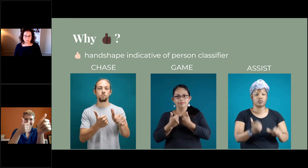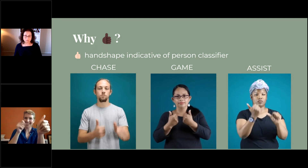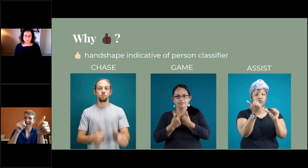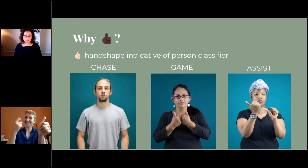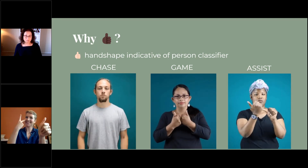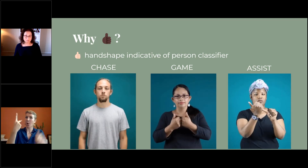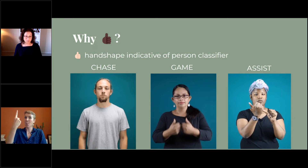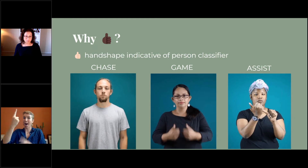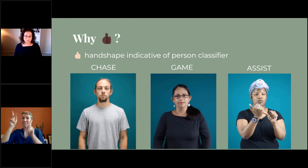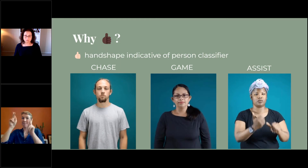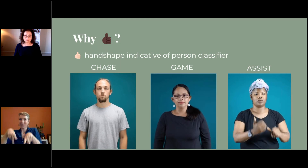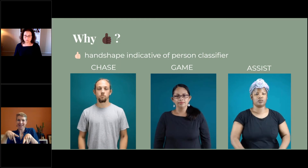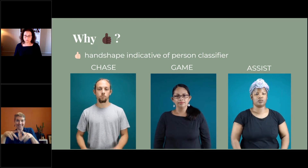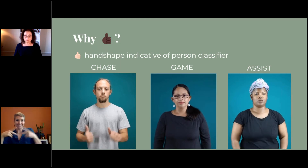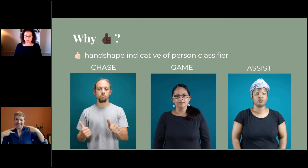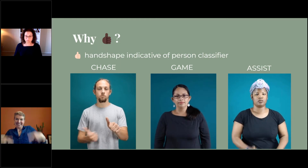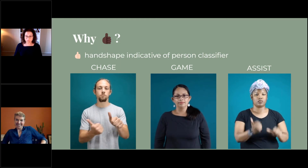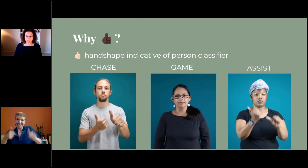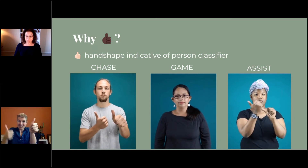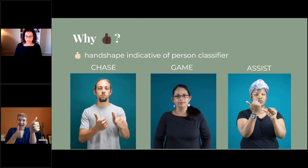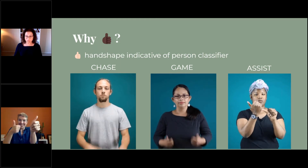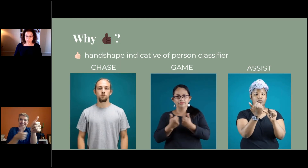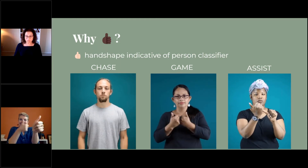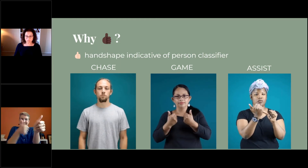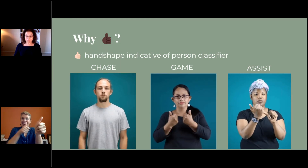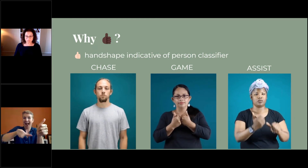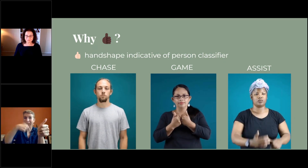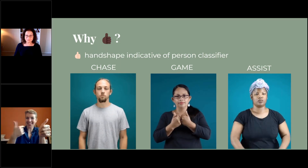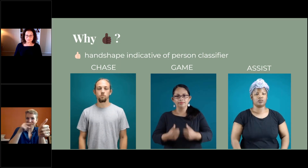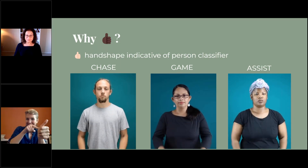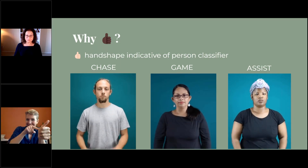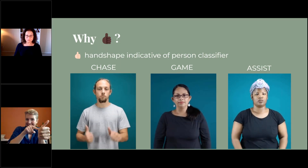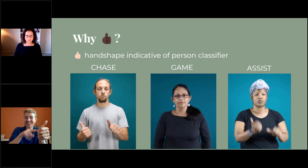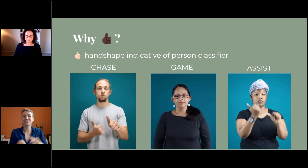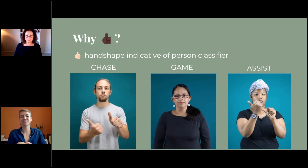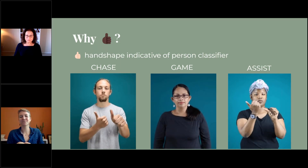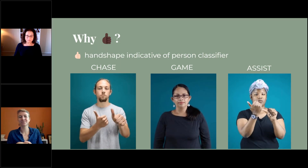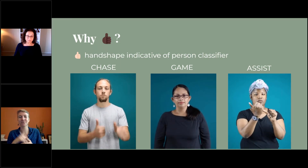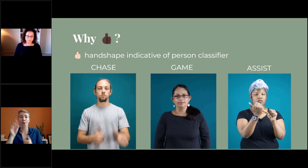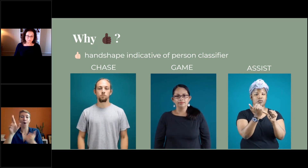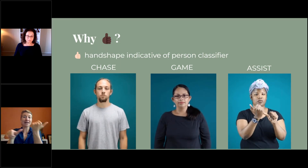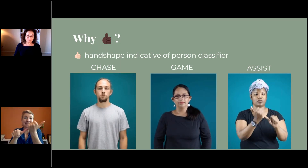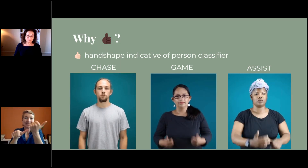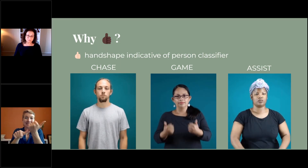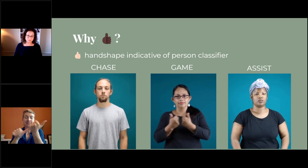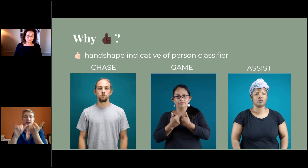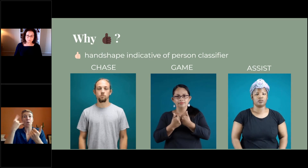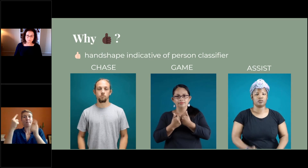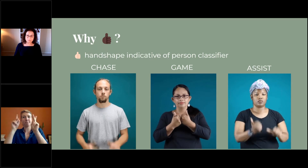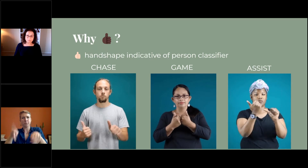For example, with CHASE, you can see there’s one person physically chasing the other person.